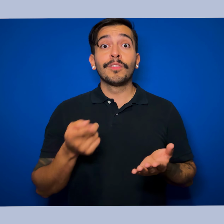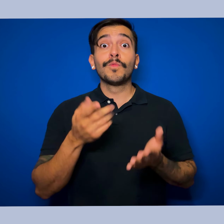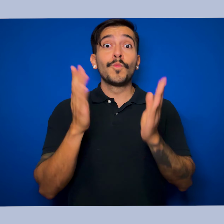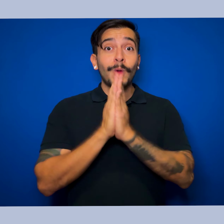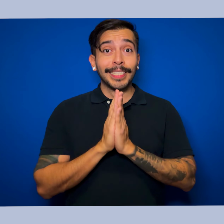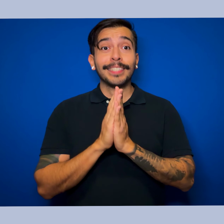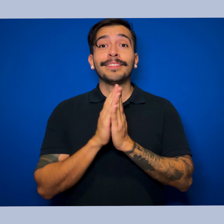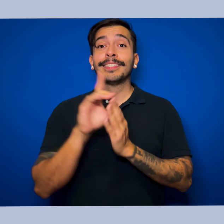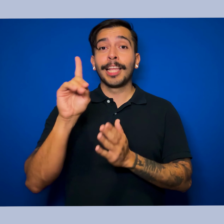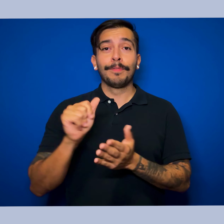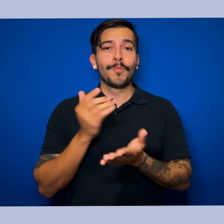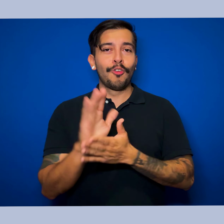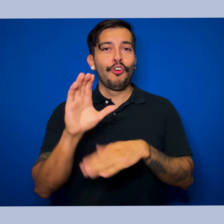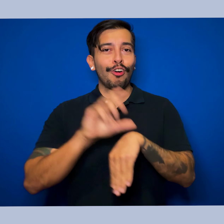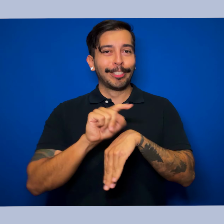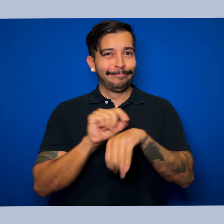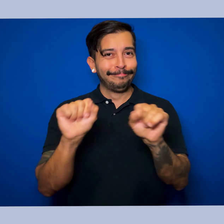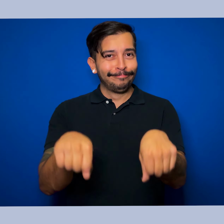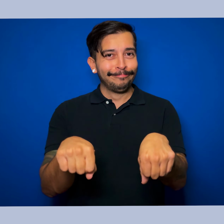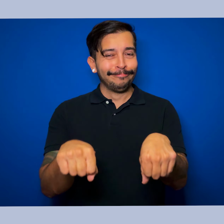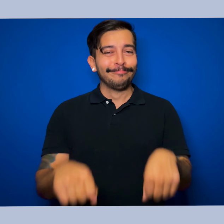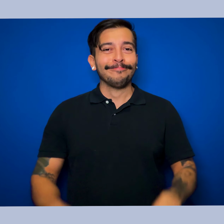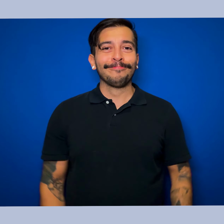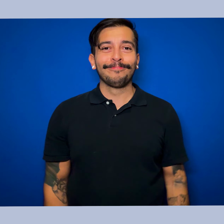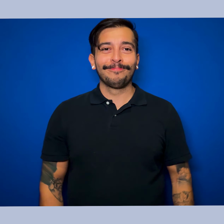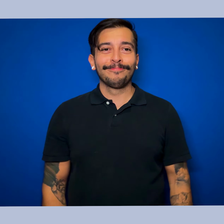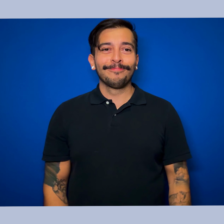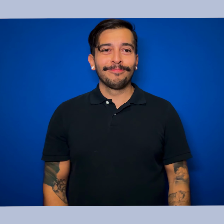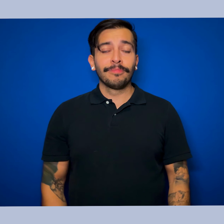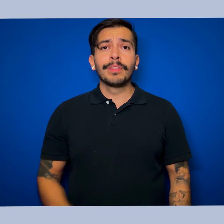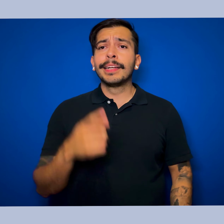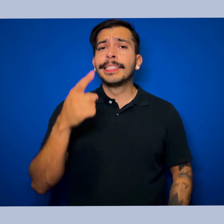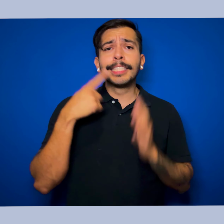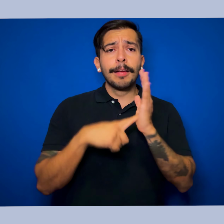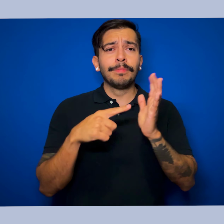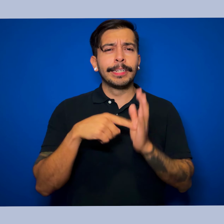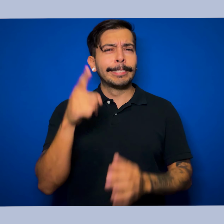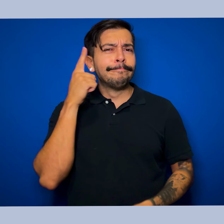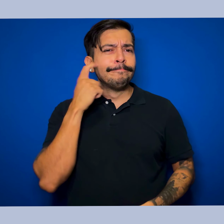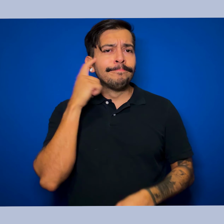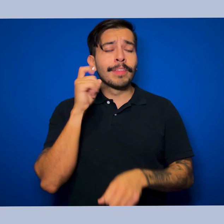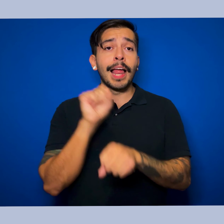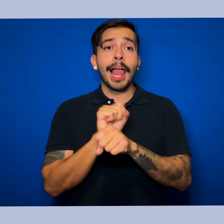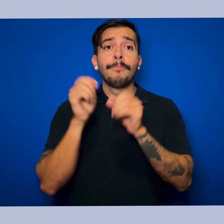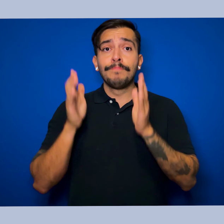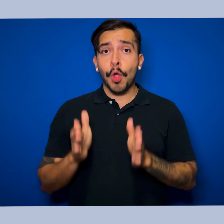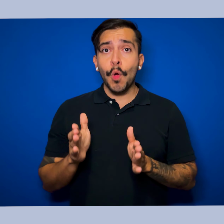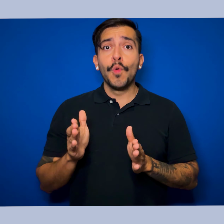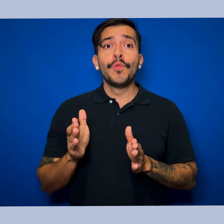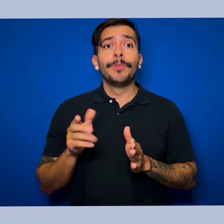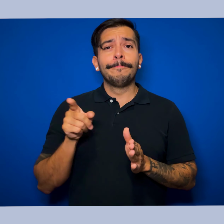to request a disability rights consultation. For example, if you suspect an employee